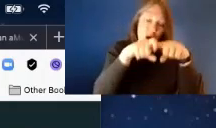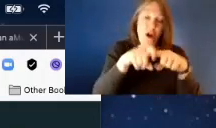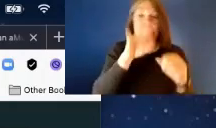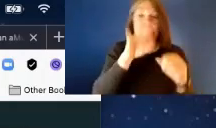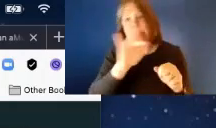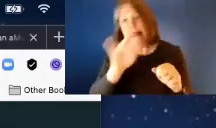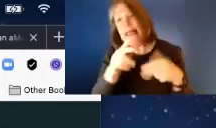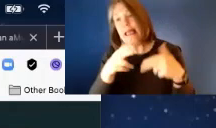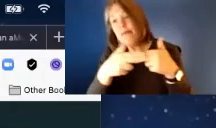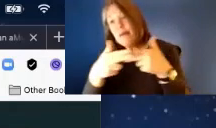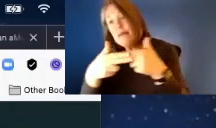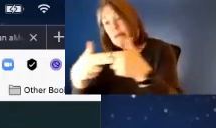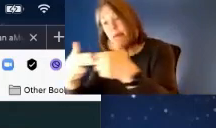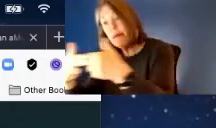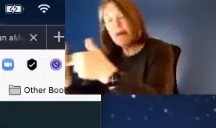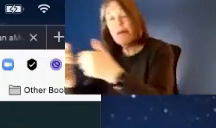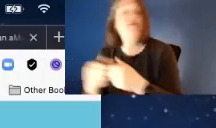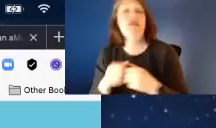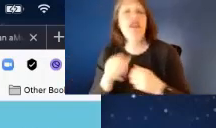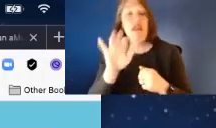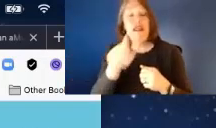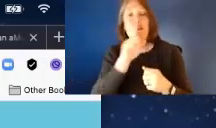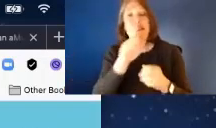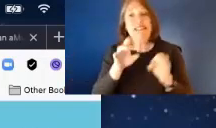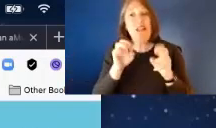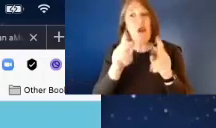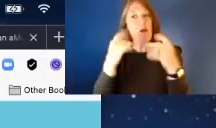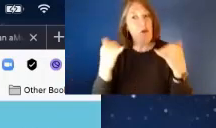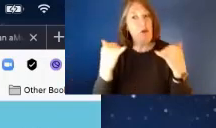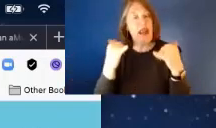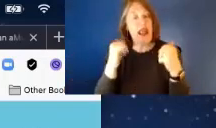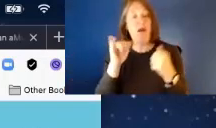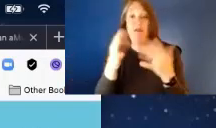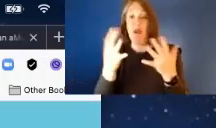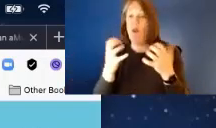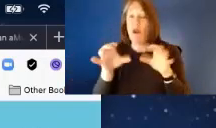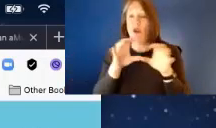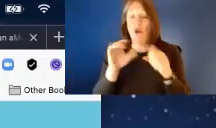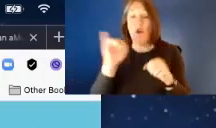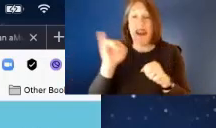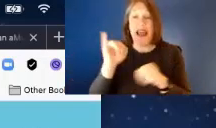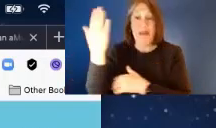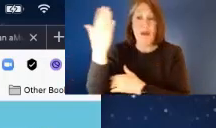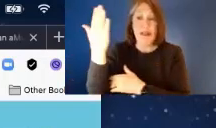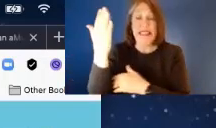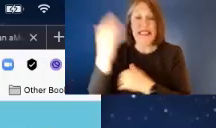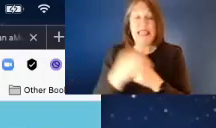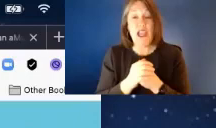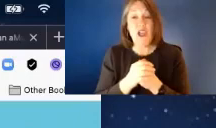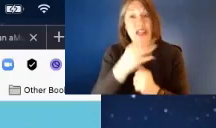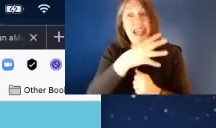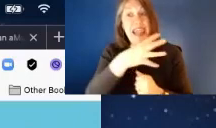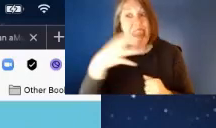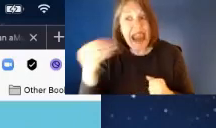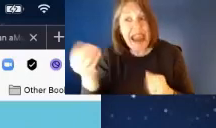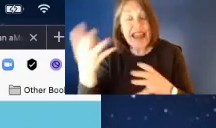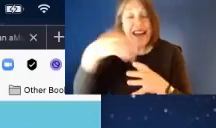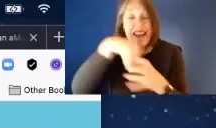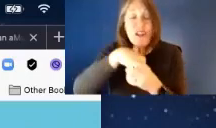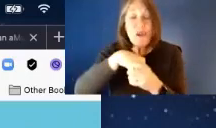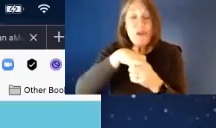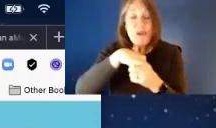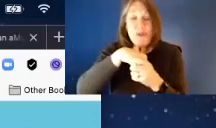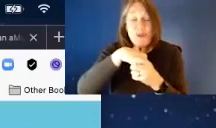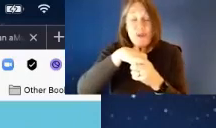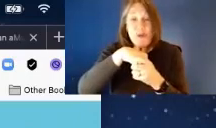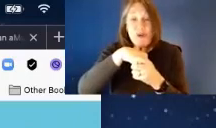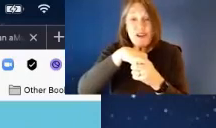06:45:15 This is an opportunity if you want to do it iPresentation and include, for example